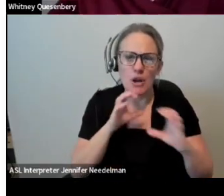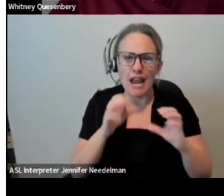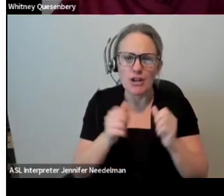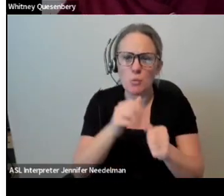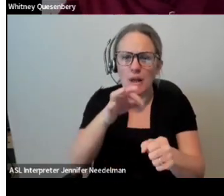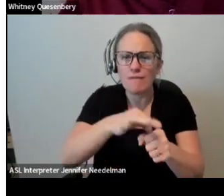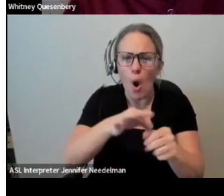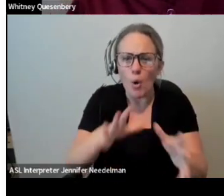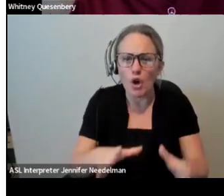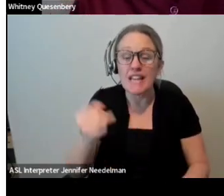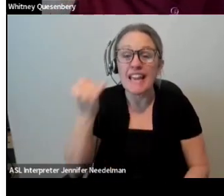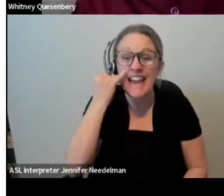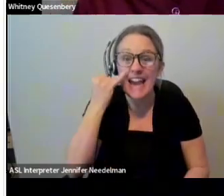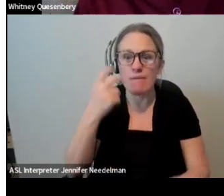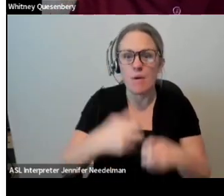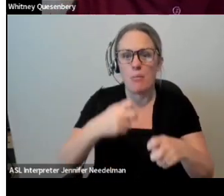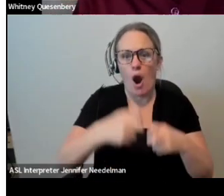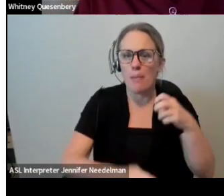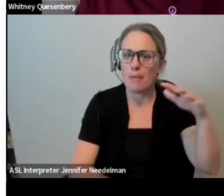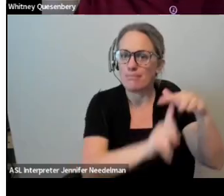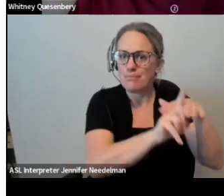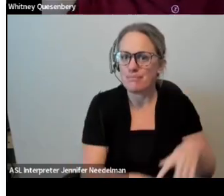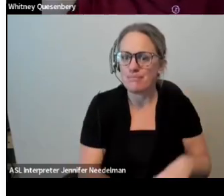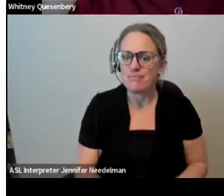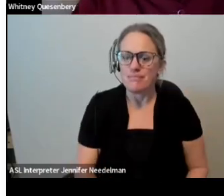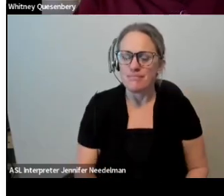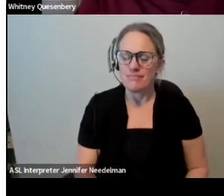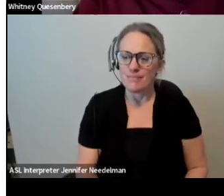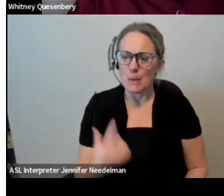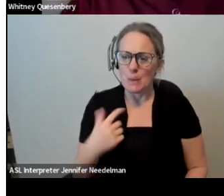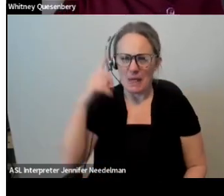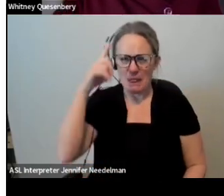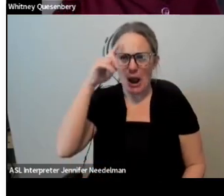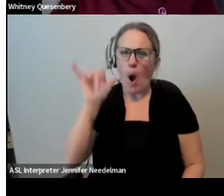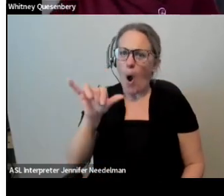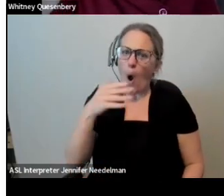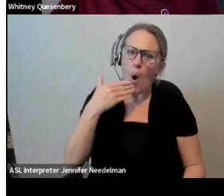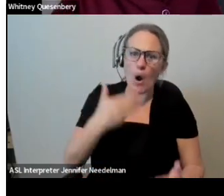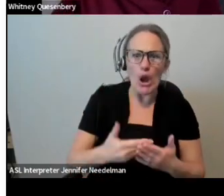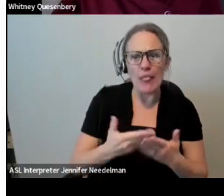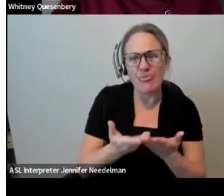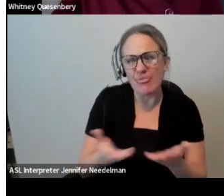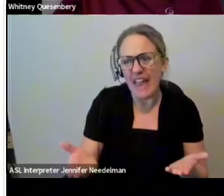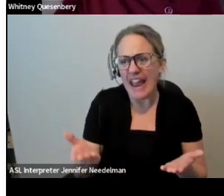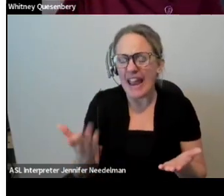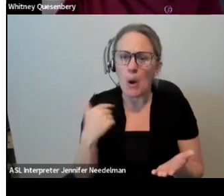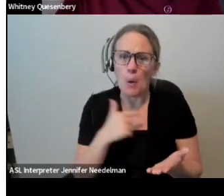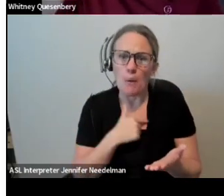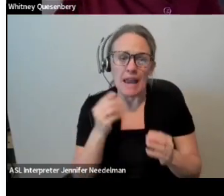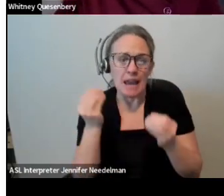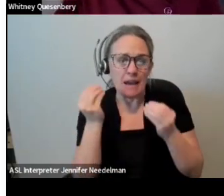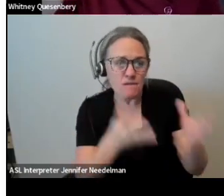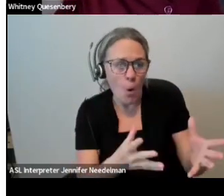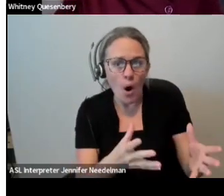Because we think, oh, we're doing this good thing, we're notifying voters that there's a problem and they can fix it and that's wonderful, but here's what voters thinks.